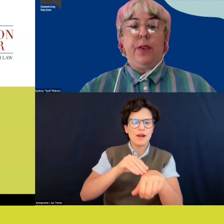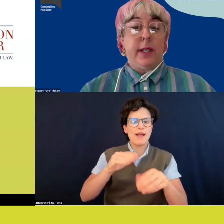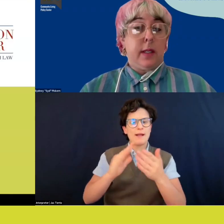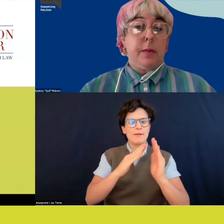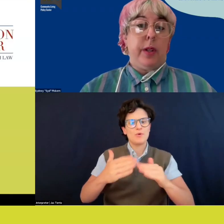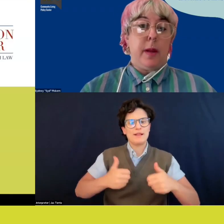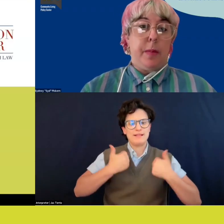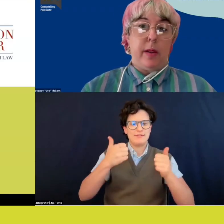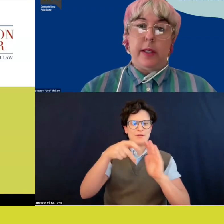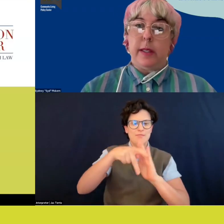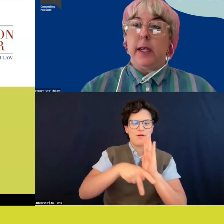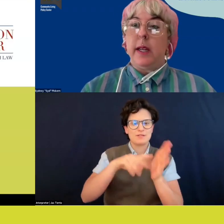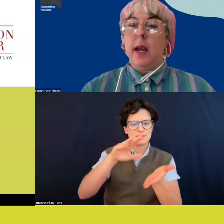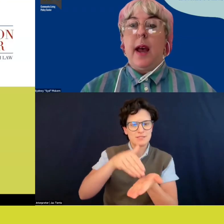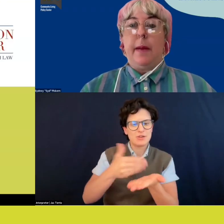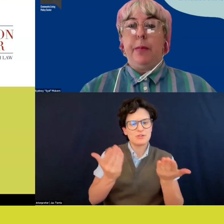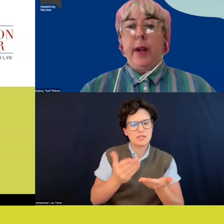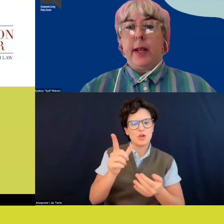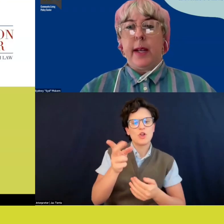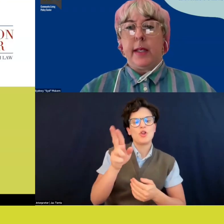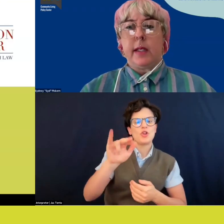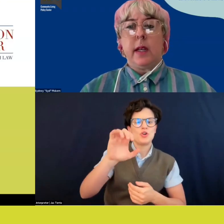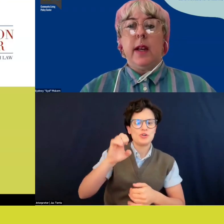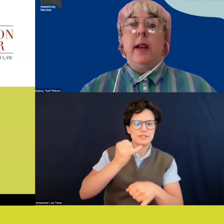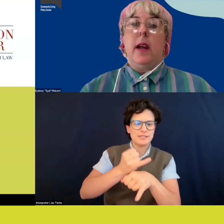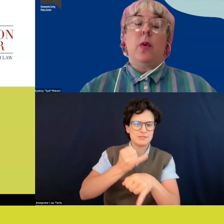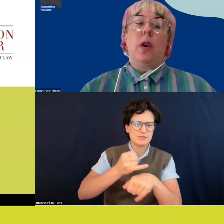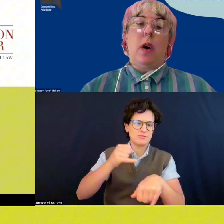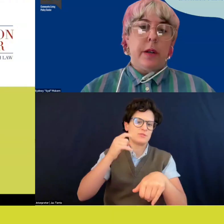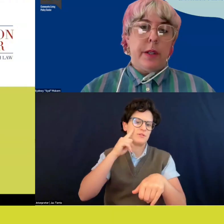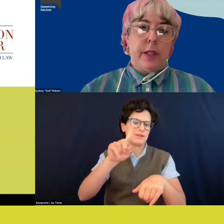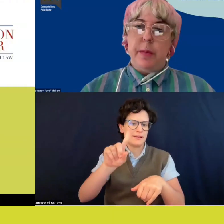for Disability Policy at Brandeis, and we're honored